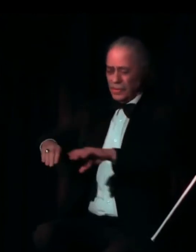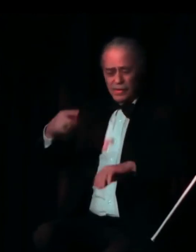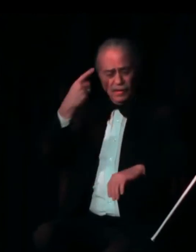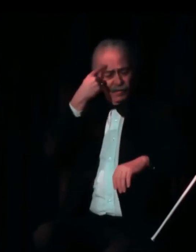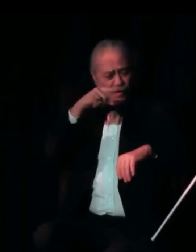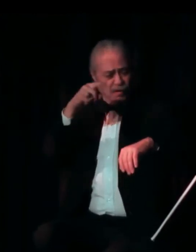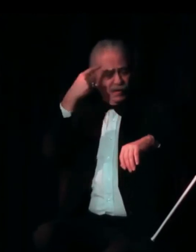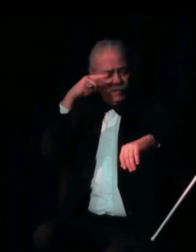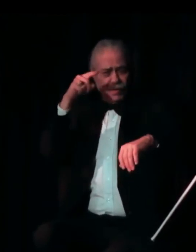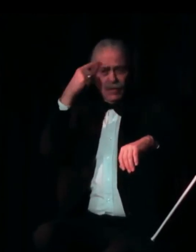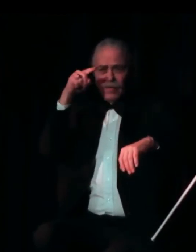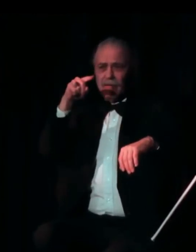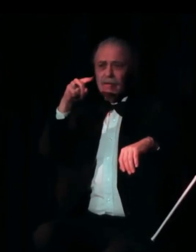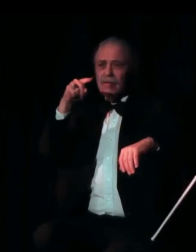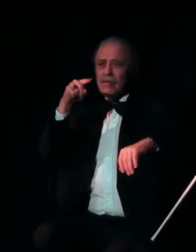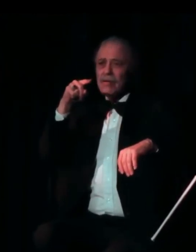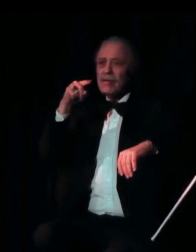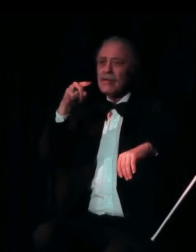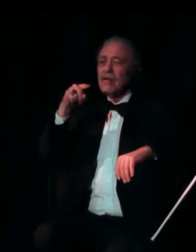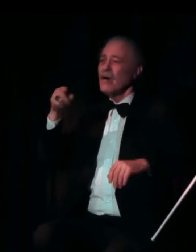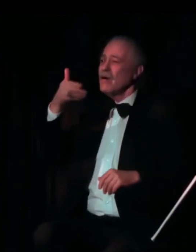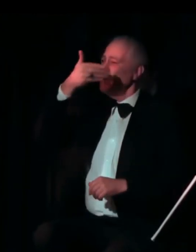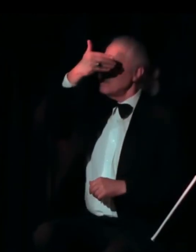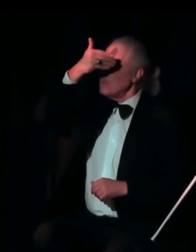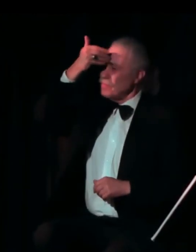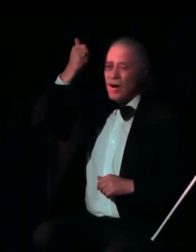They forgot what their wings were for.